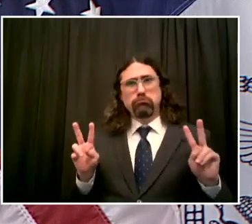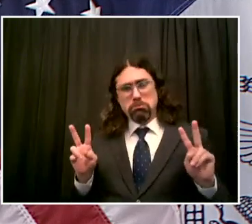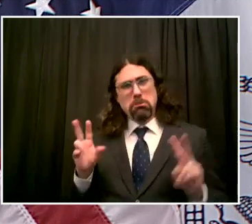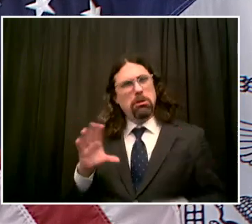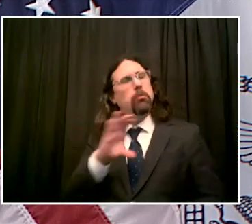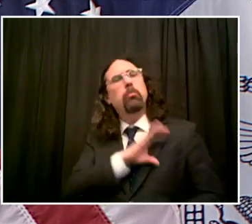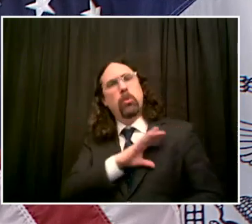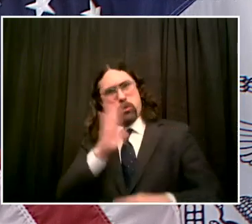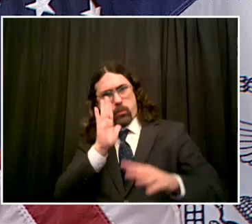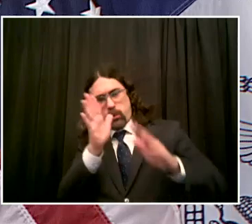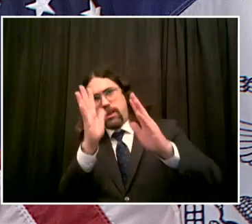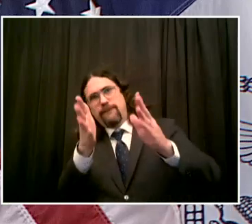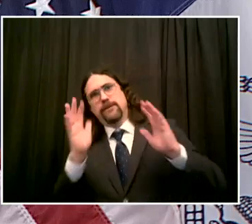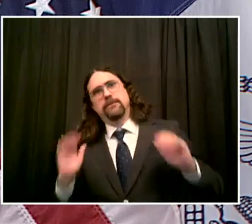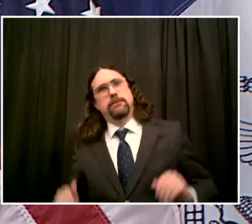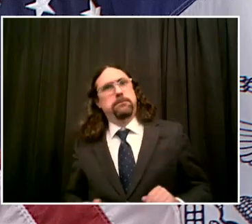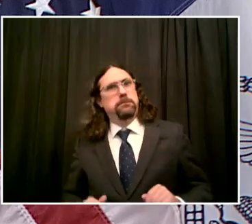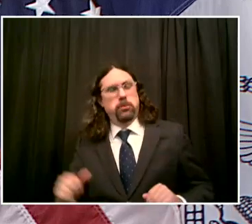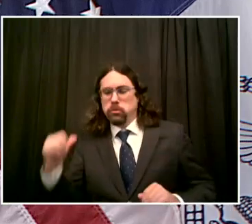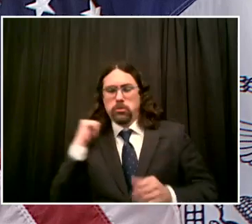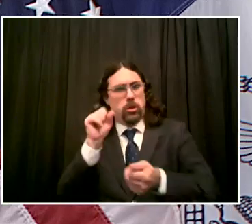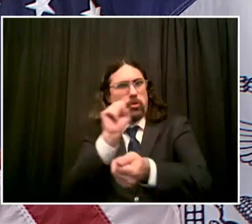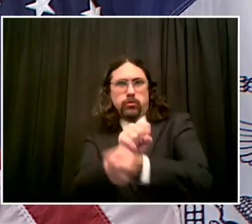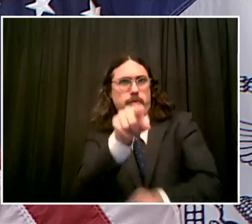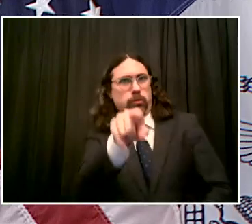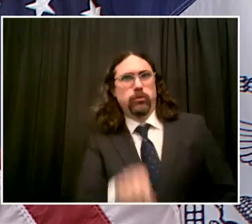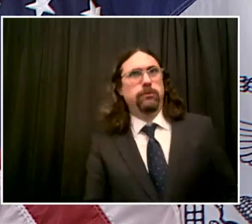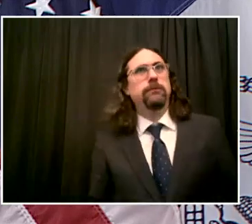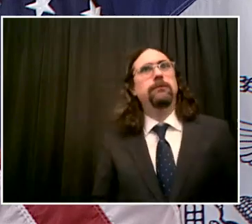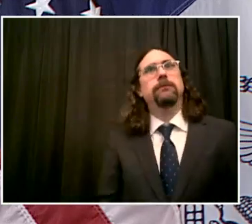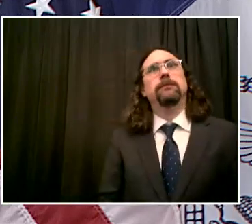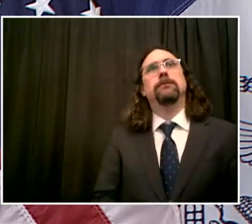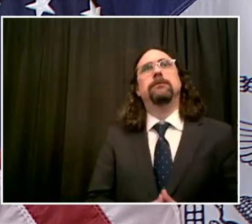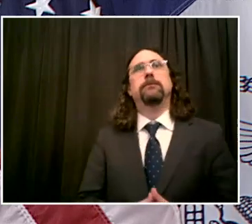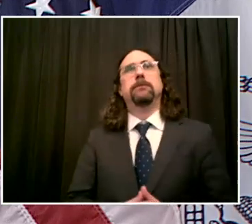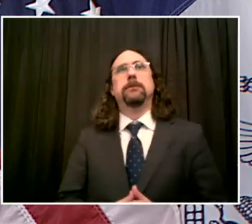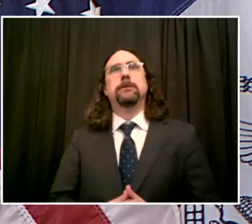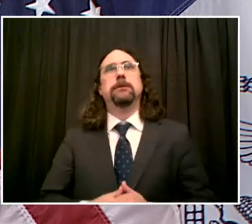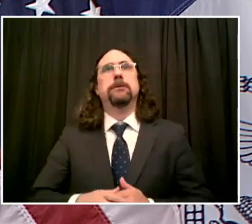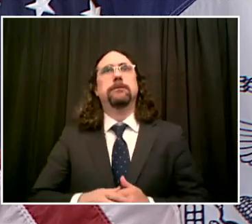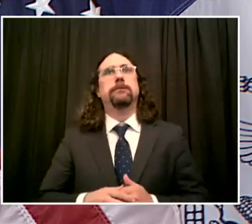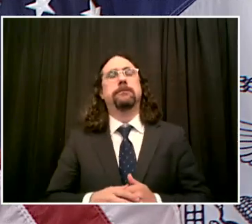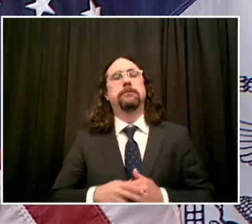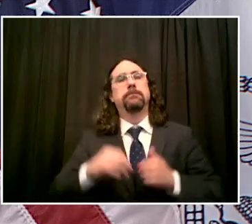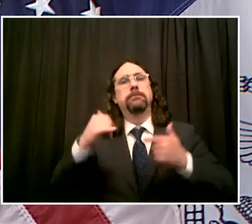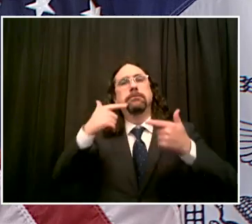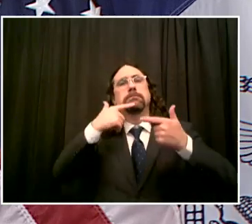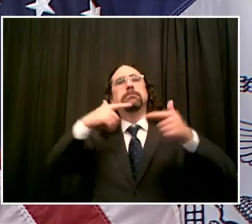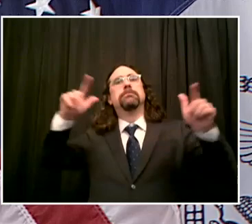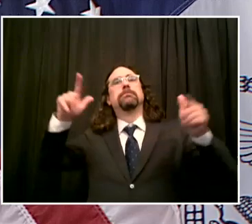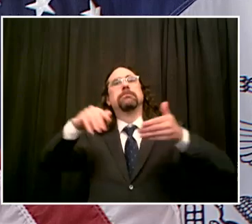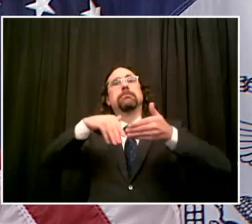COMMISSIONER, CAN YOU TELL US IN GENERAL WHEN COPS ARE